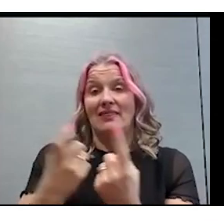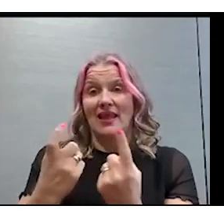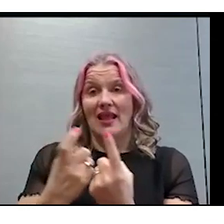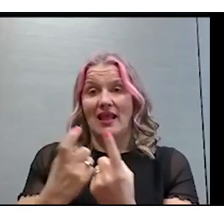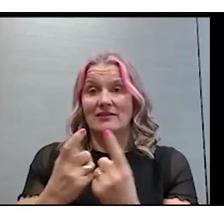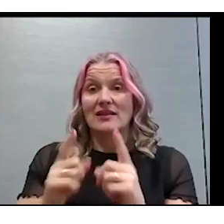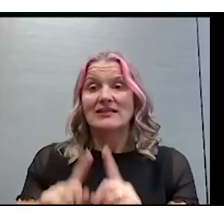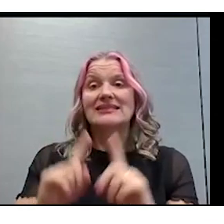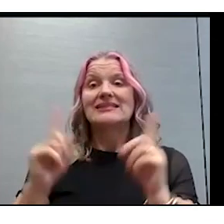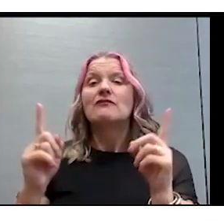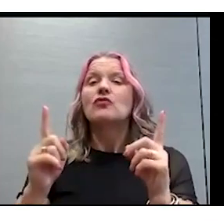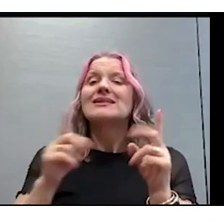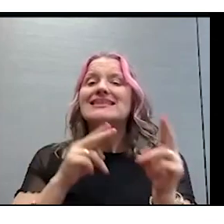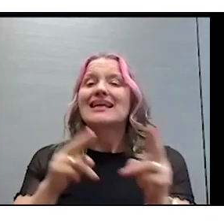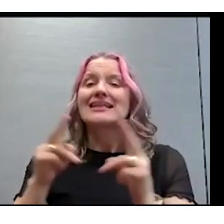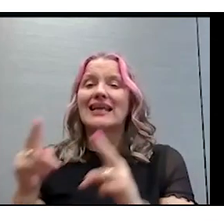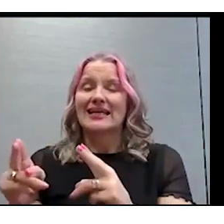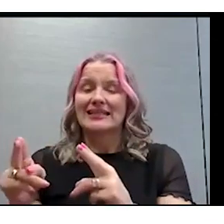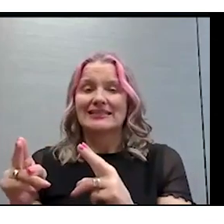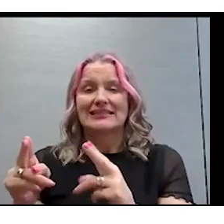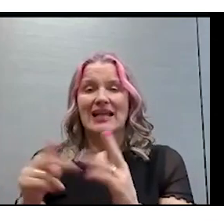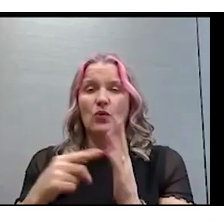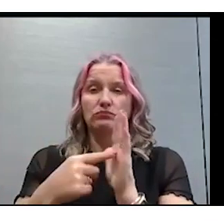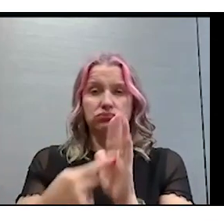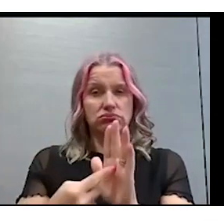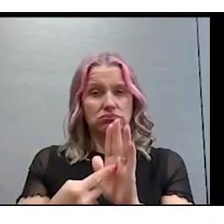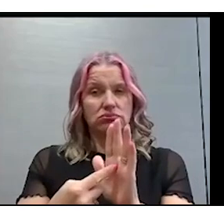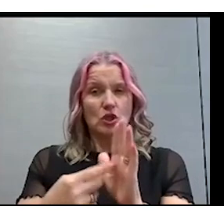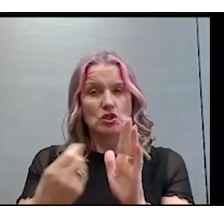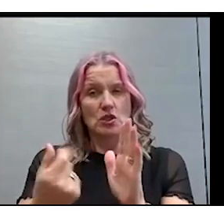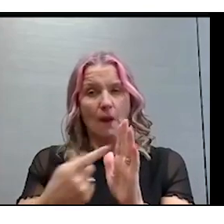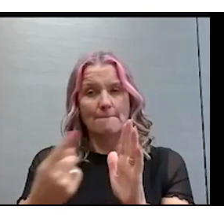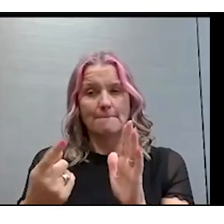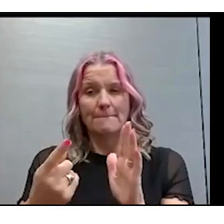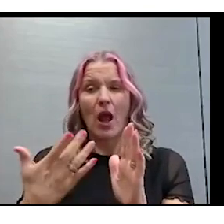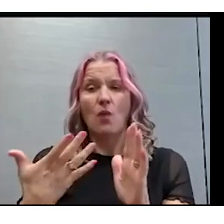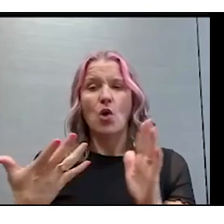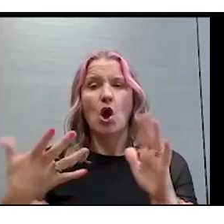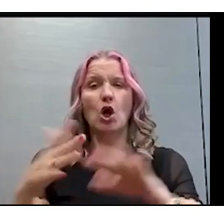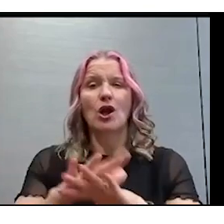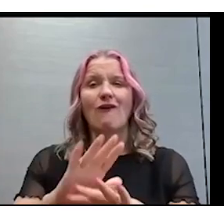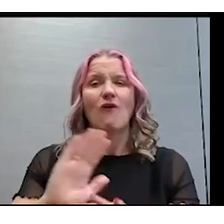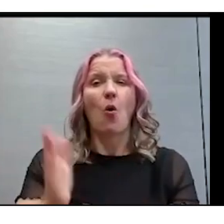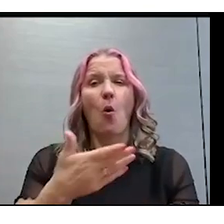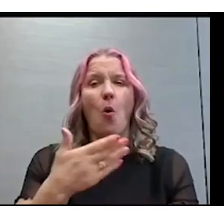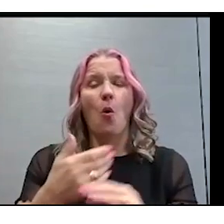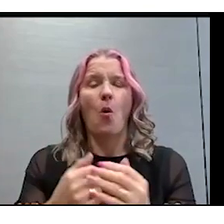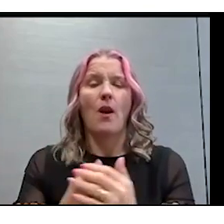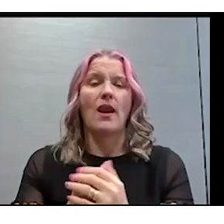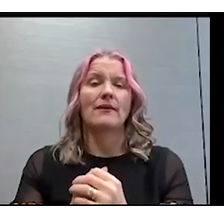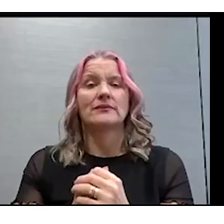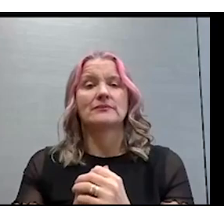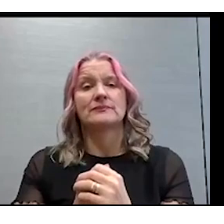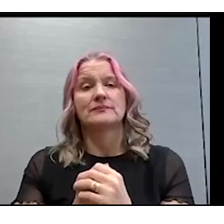different type of techniques, and I'll share with you some of them. I'm not going to cover all of them, but there are resources you can check afterwards.